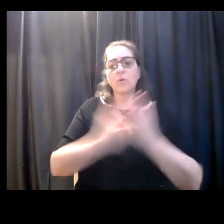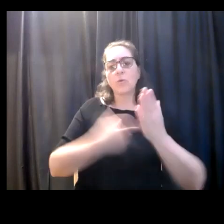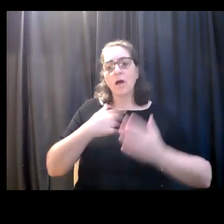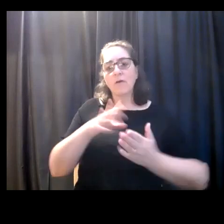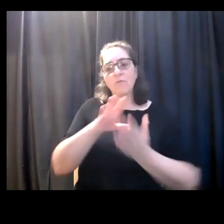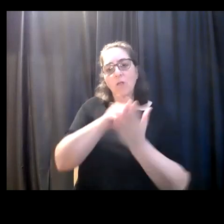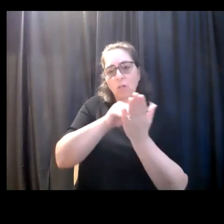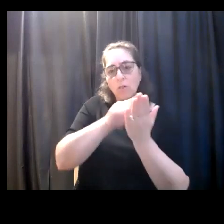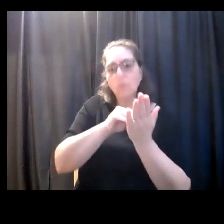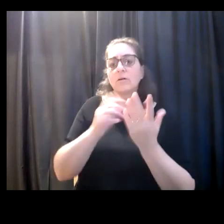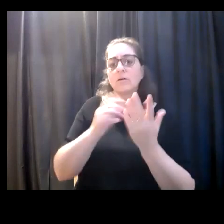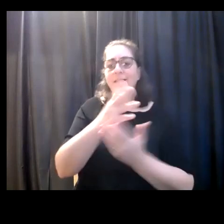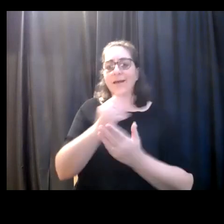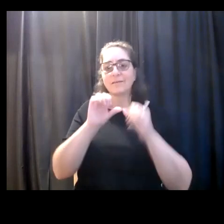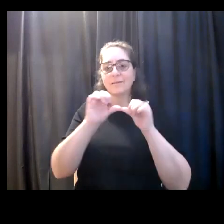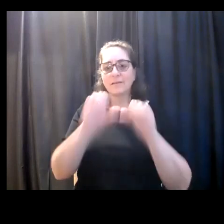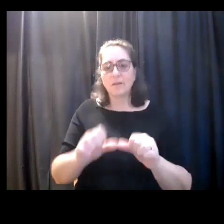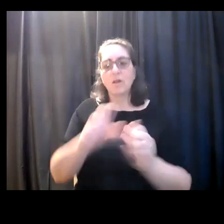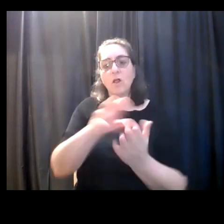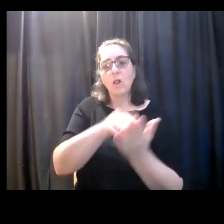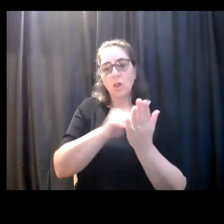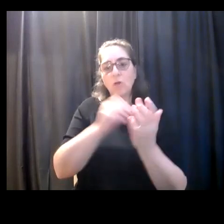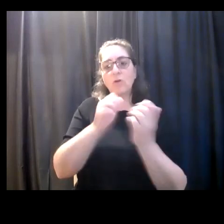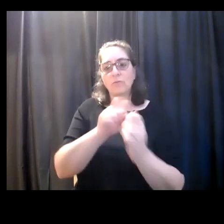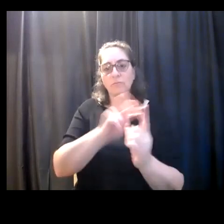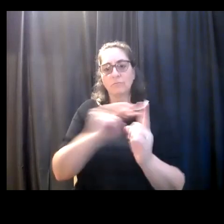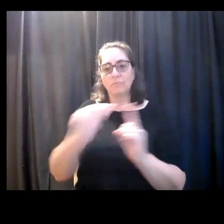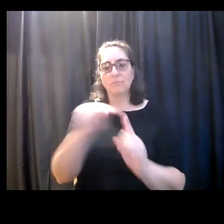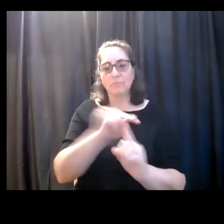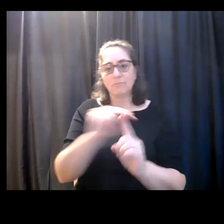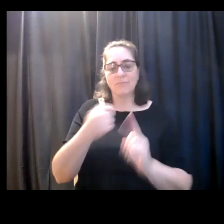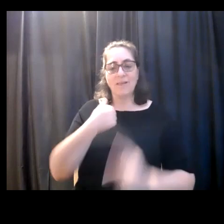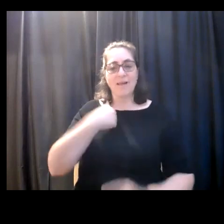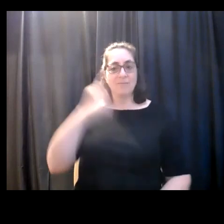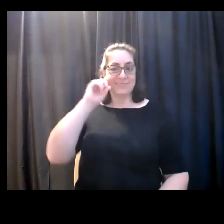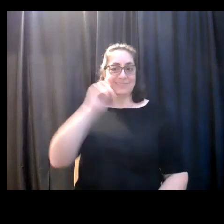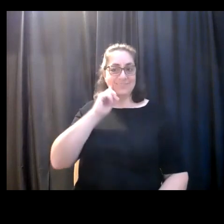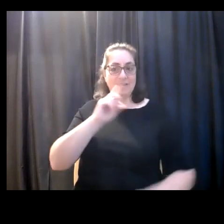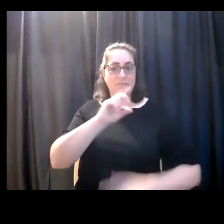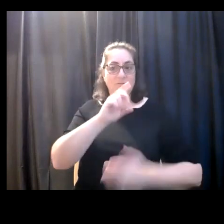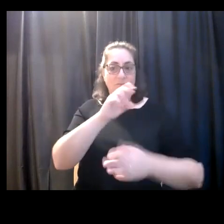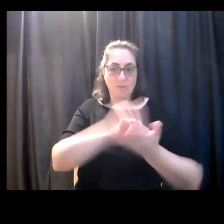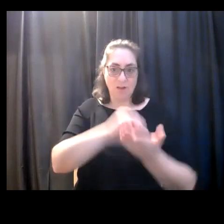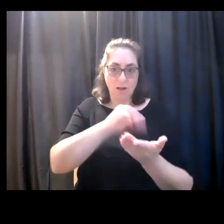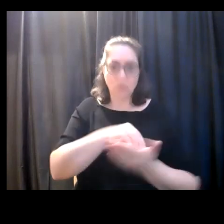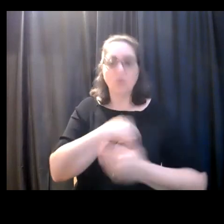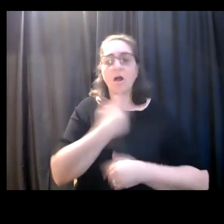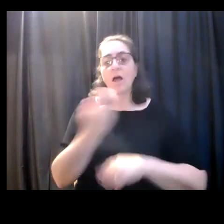Second question, during a recent visit, and using that six month time frame -- you